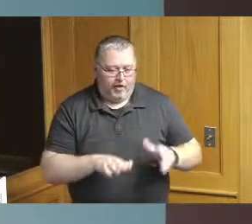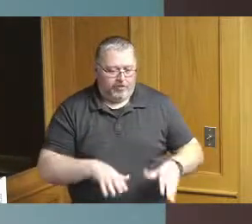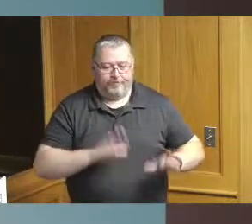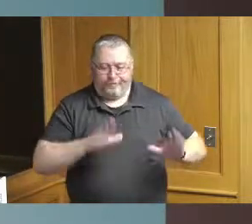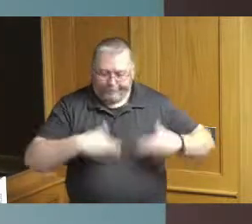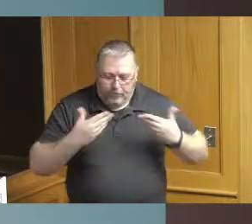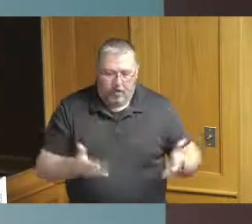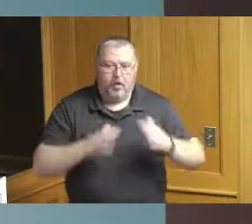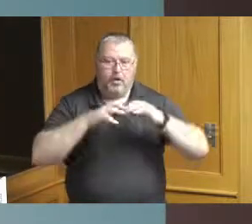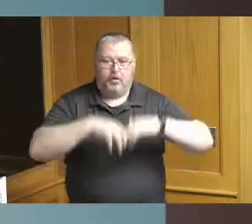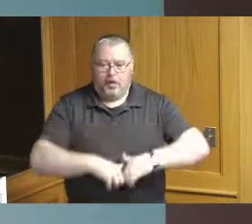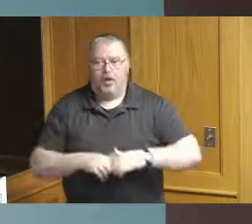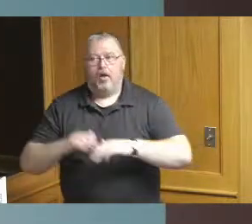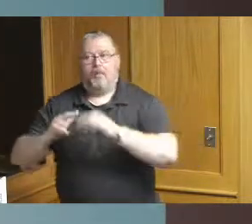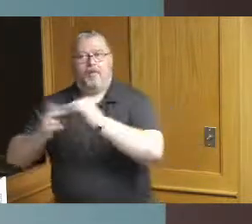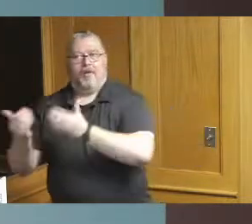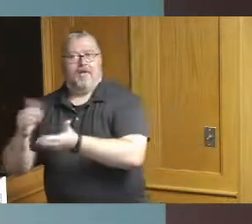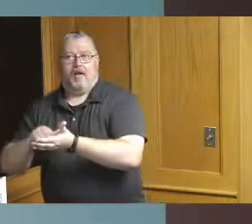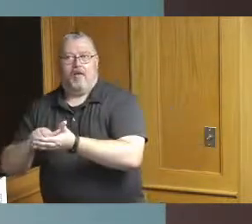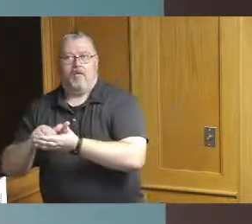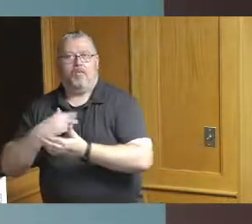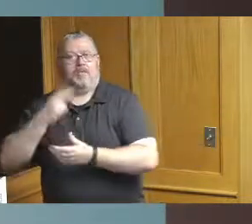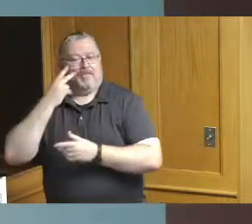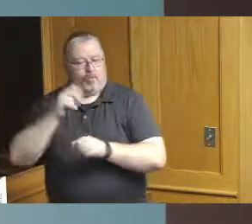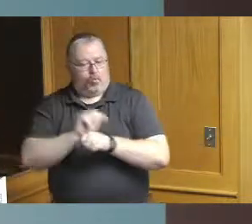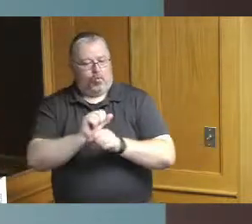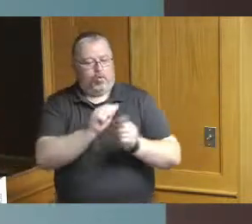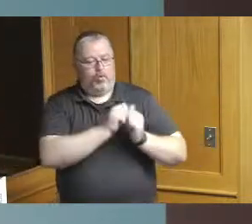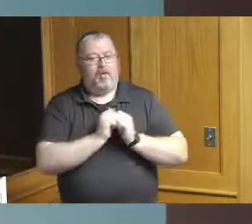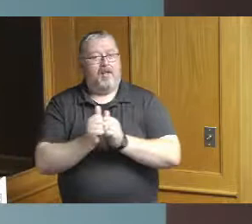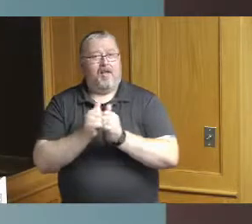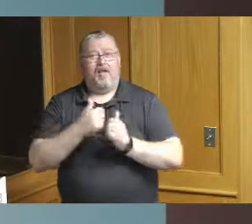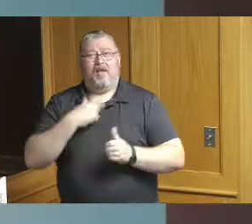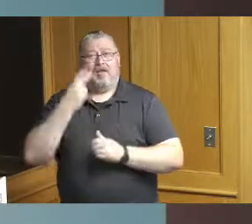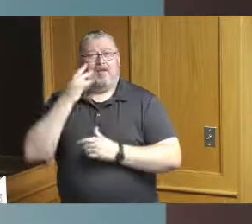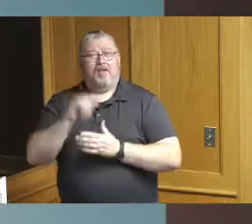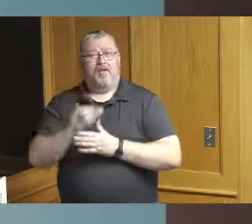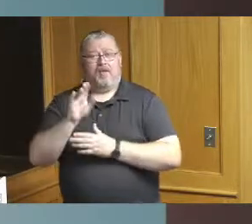right and in fact city of cincinnati went ahead and codified this in their cincinnati municipal